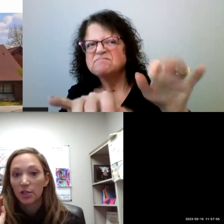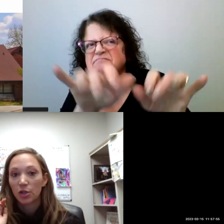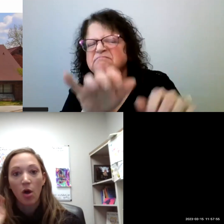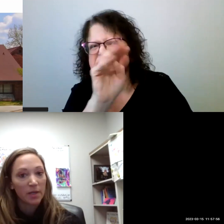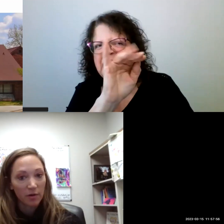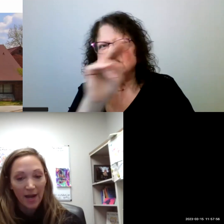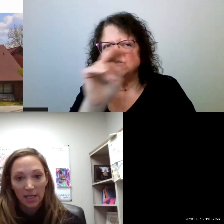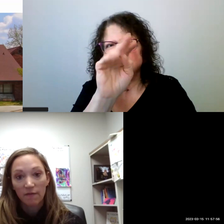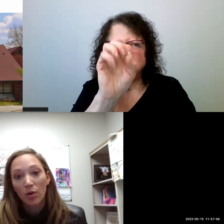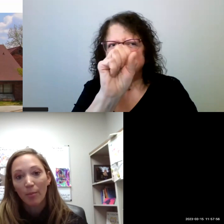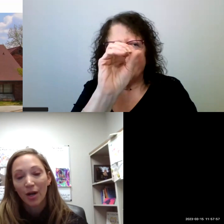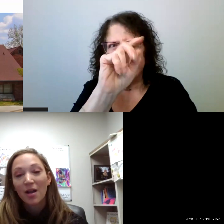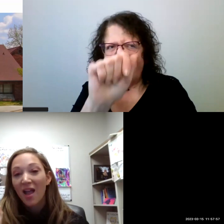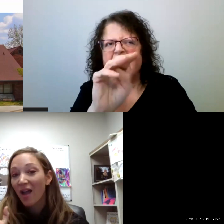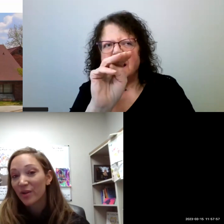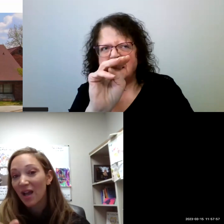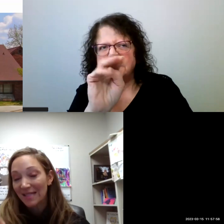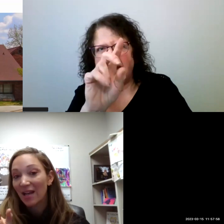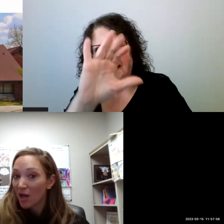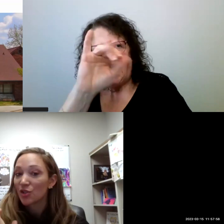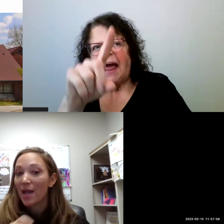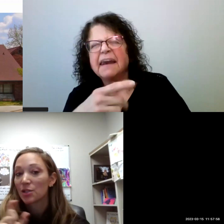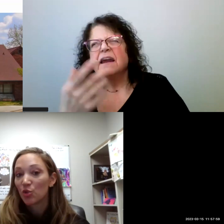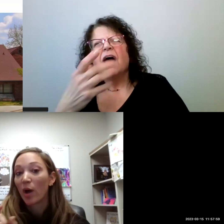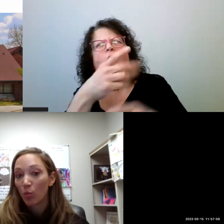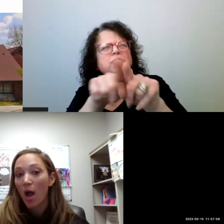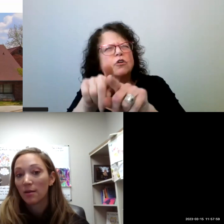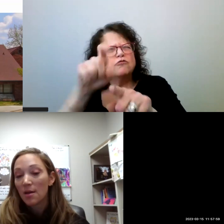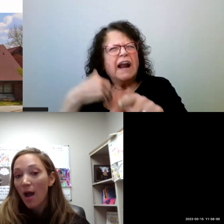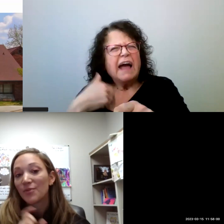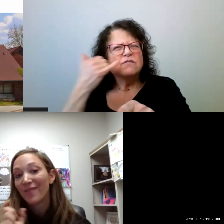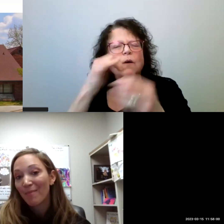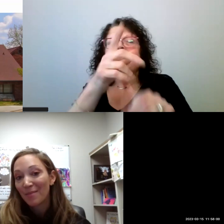They should all be providing a phone number. Every State also has 211, so that may